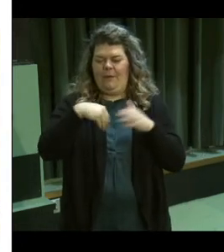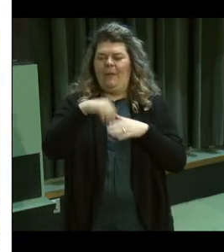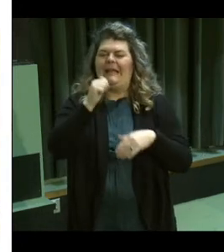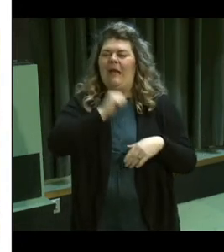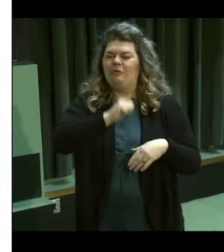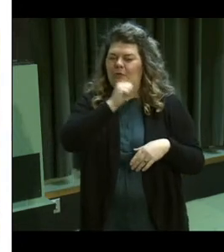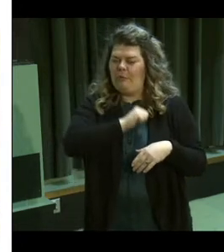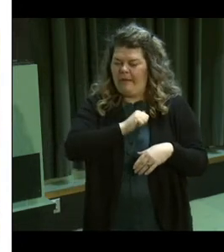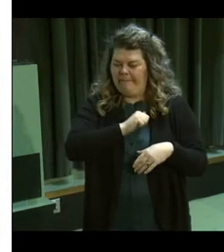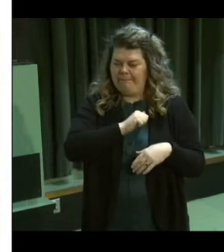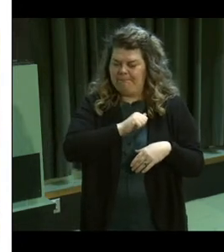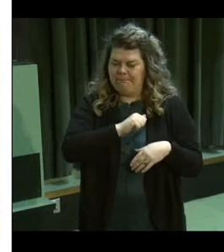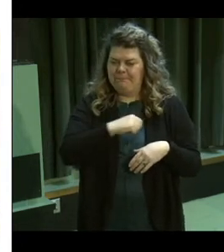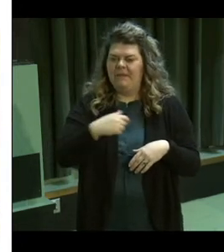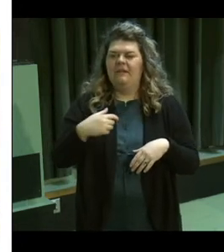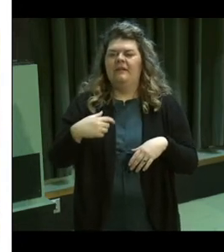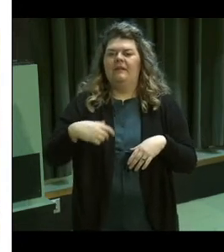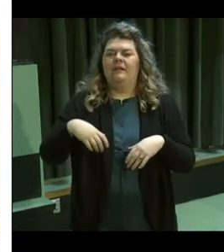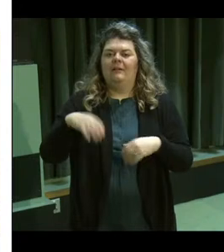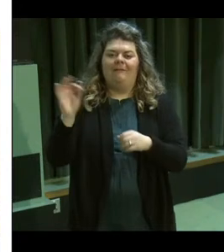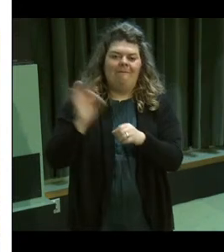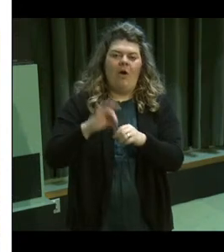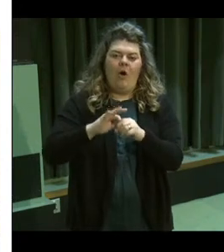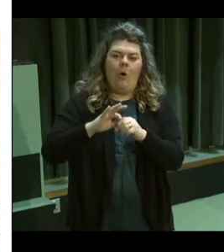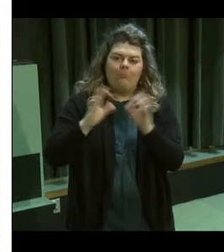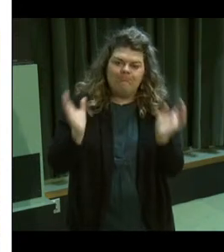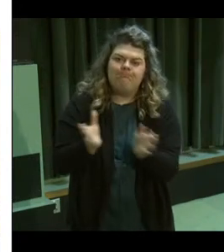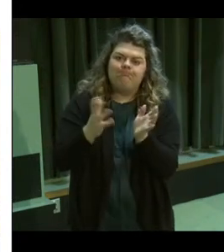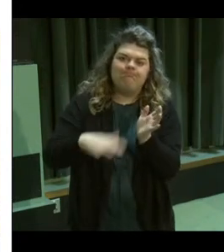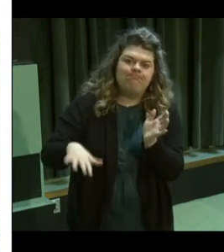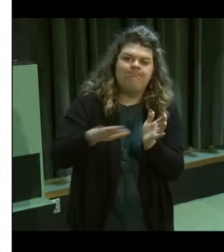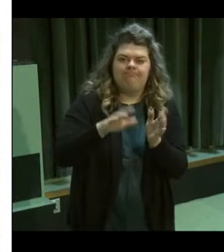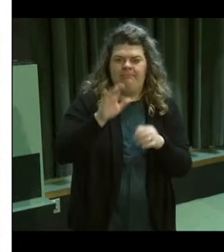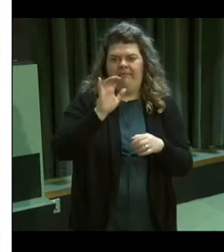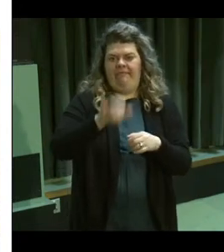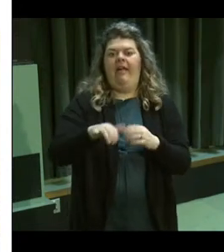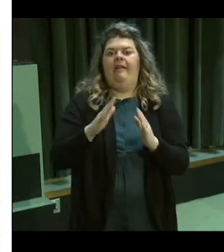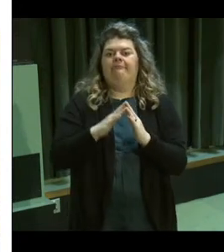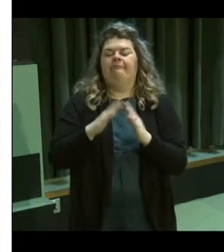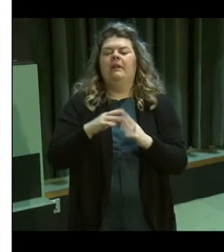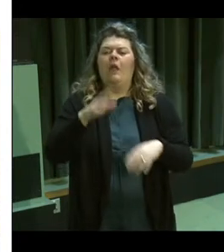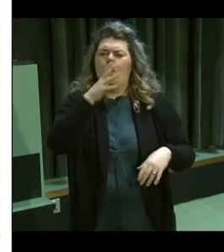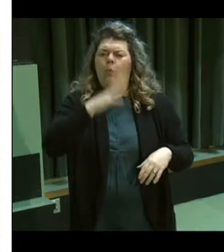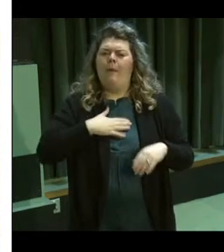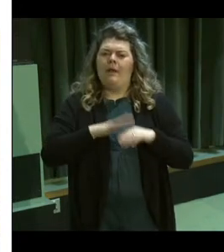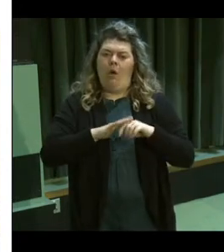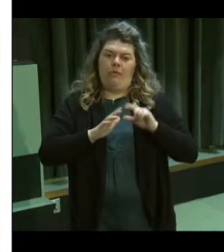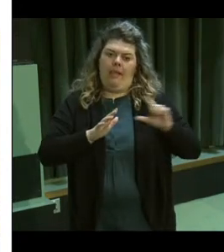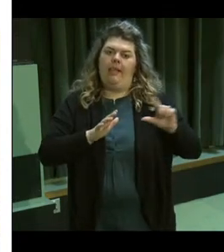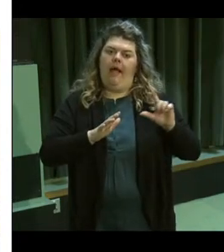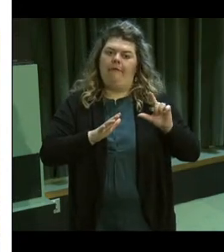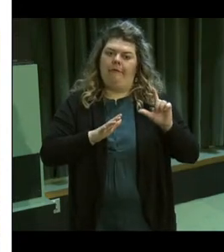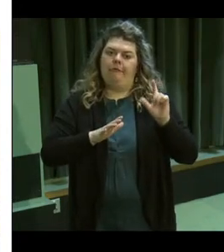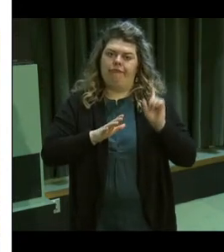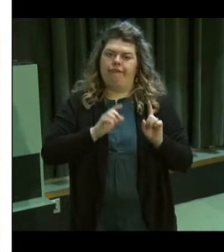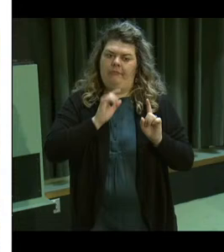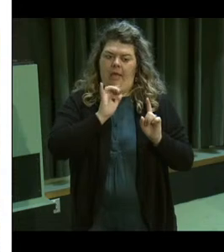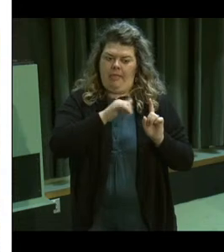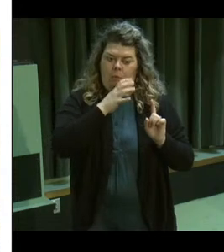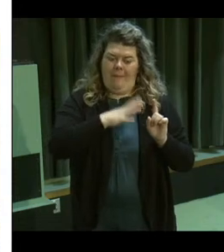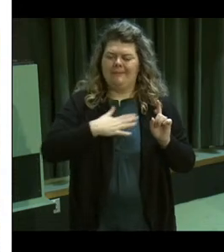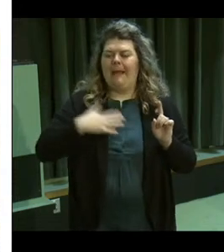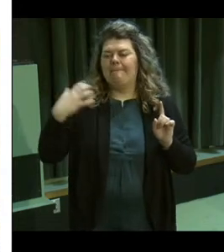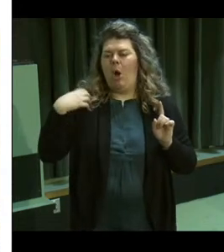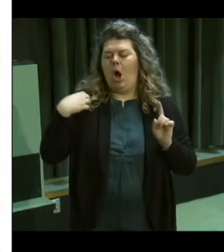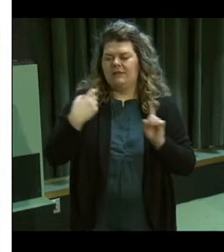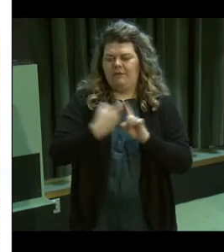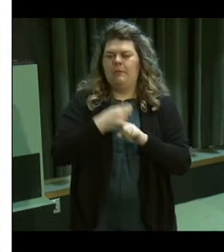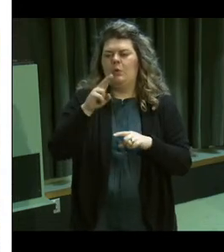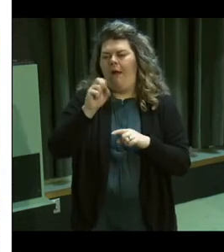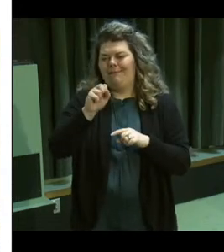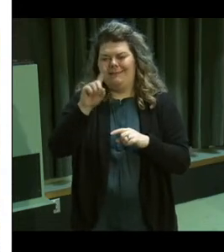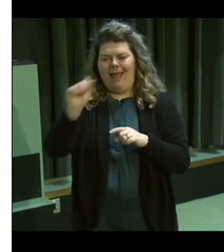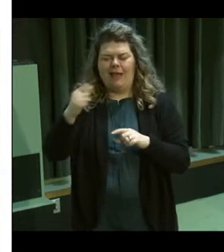out in Arizona, getting out the